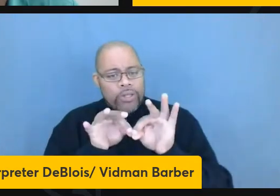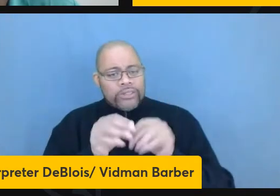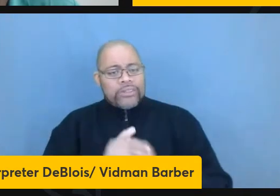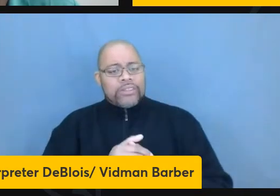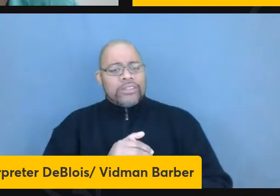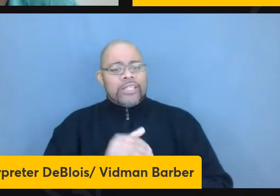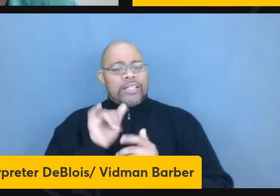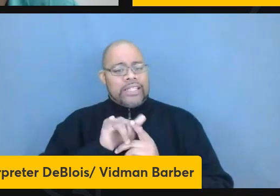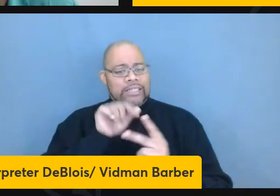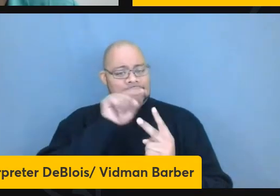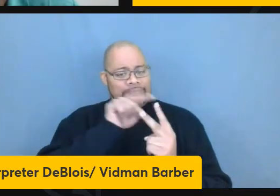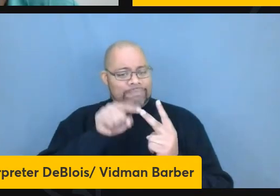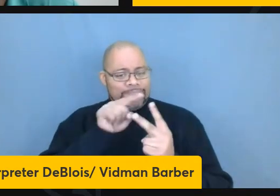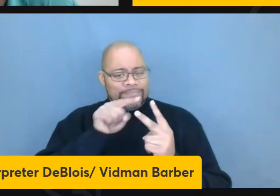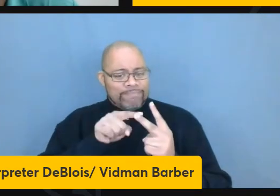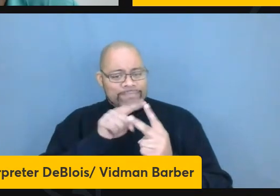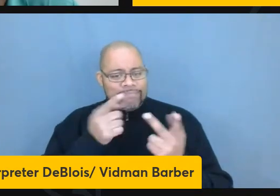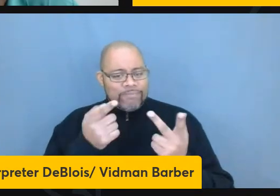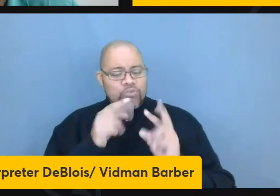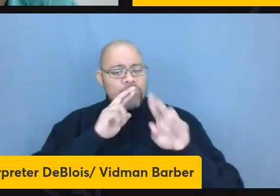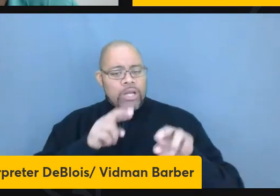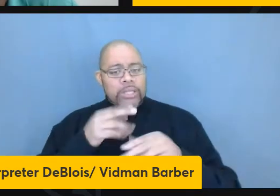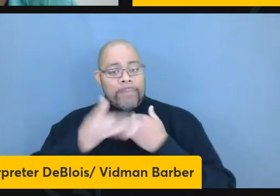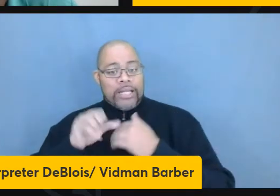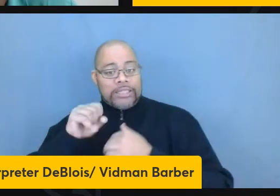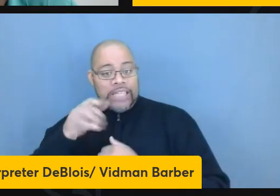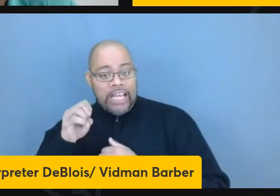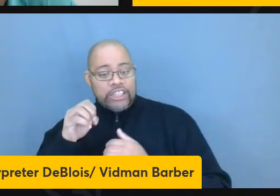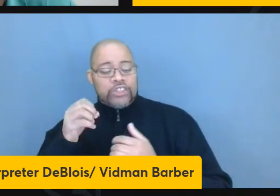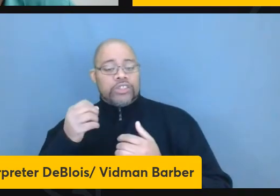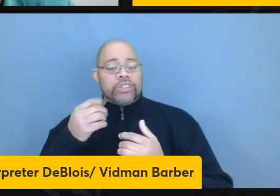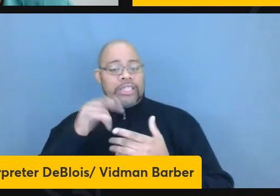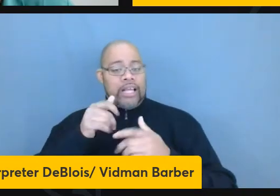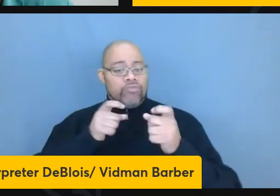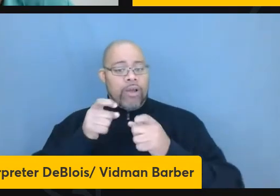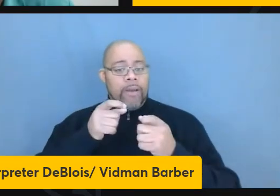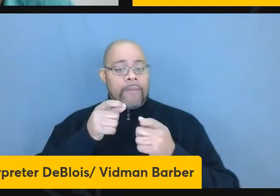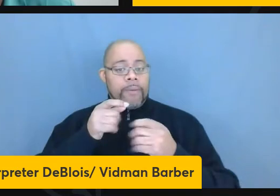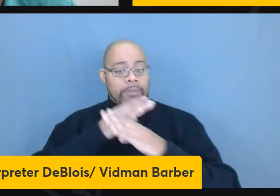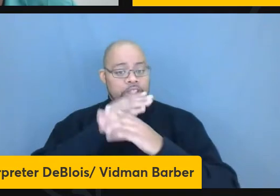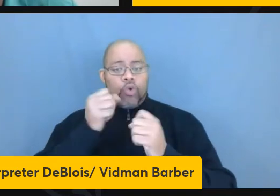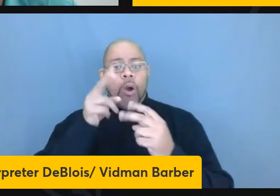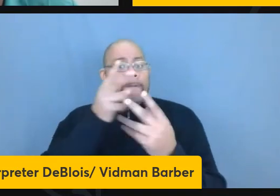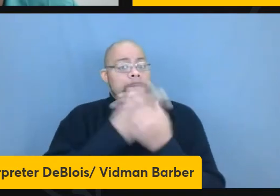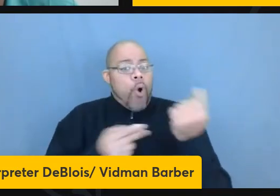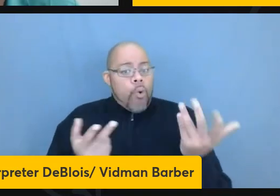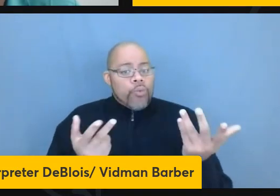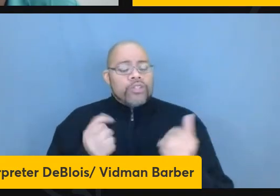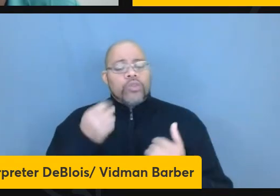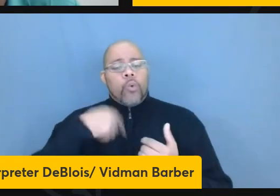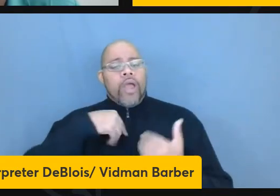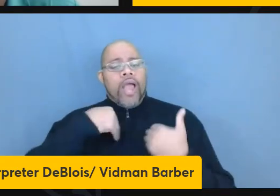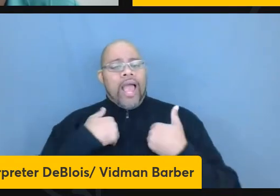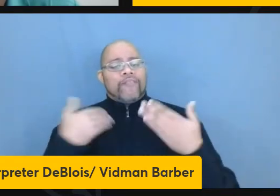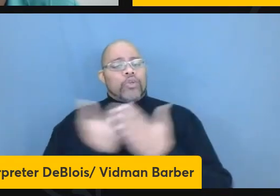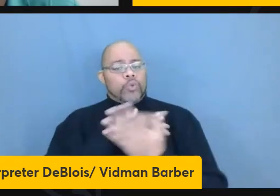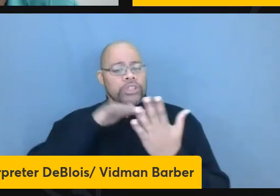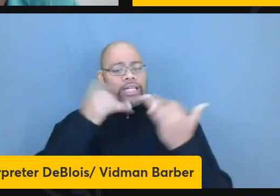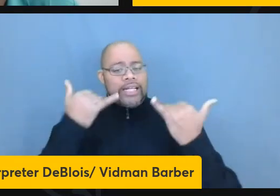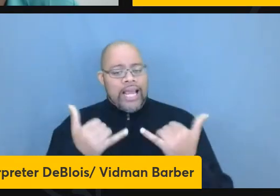is it the blood stage responses that are driving protection? Or is it both? So we have a new study now where we're gonna